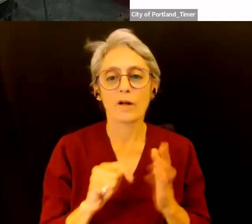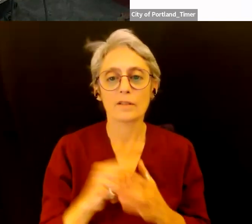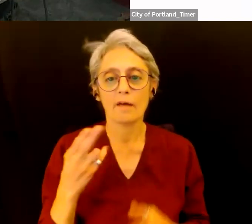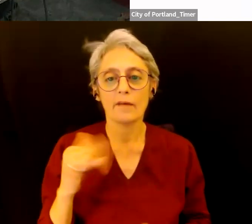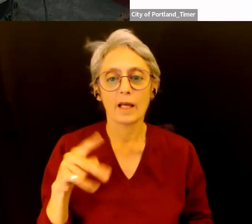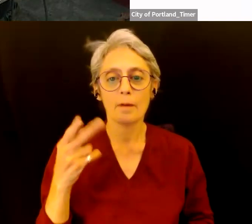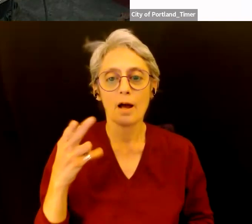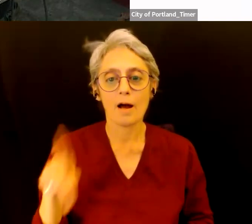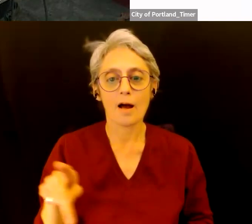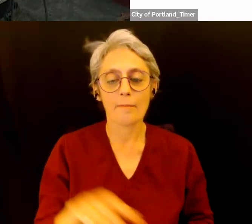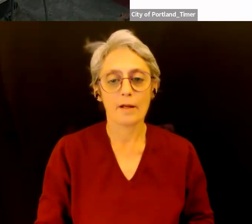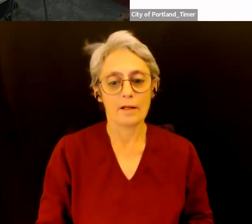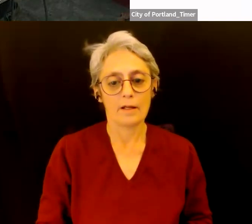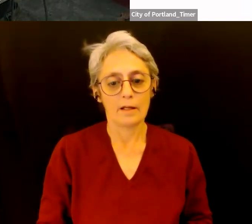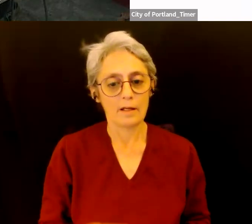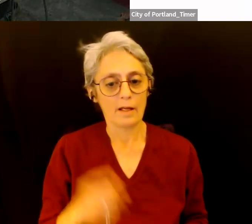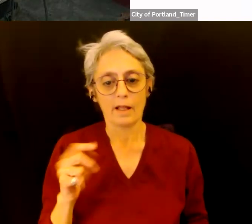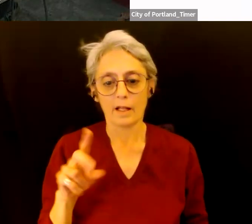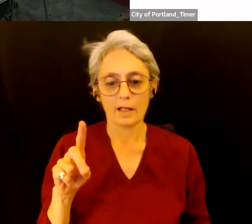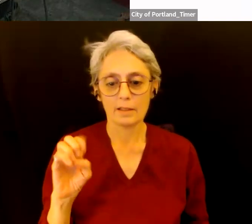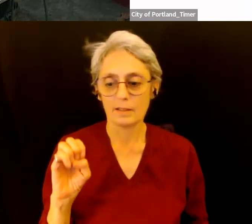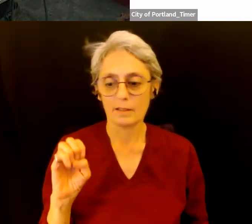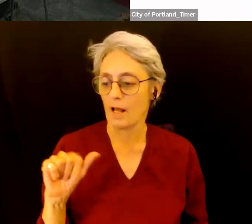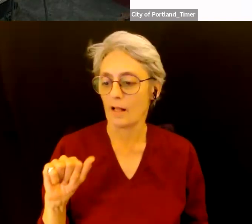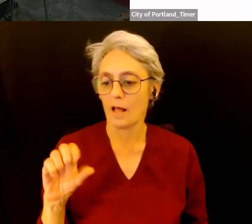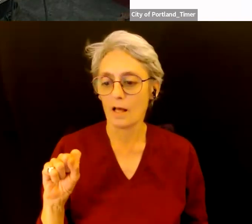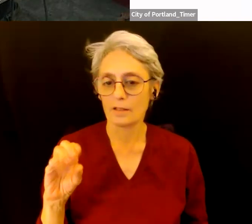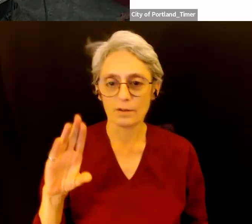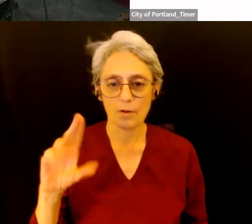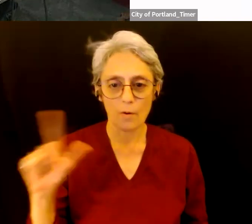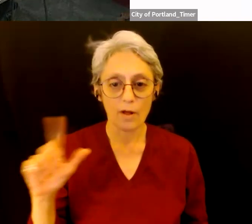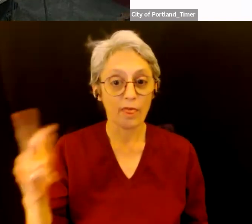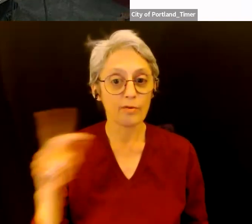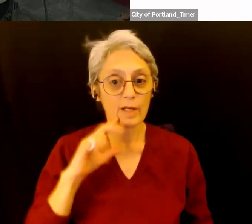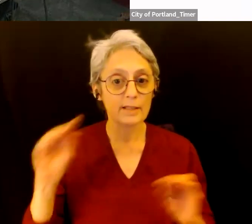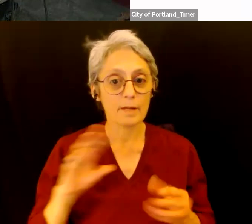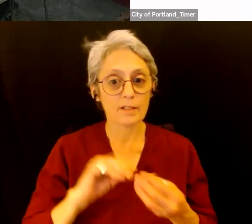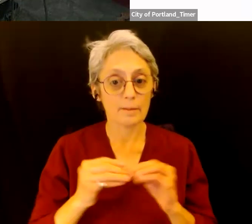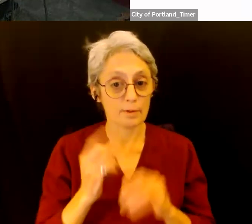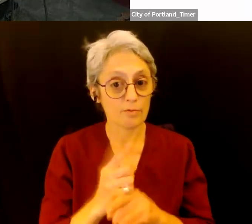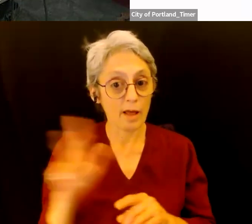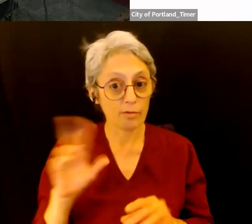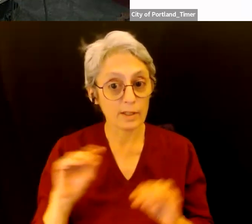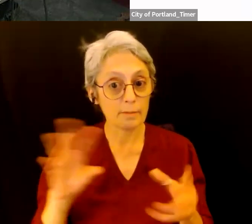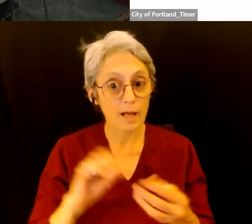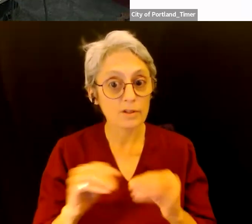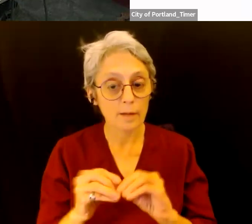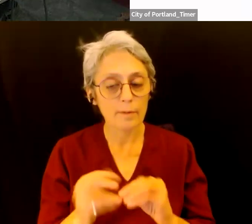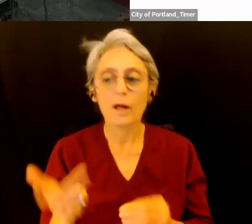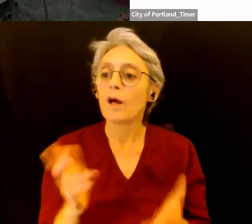Little de la soul. Three is a magic number, right? Three is the magic number. I've got three requests for you.